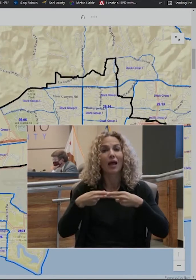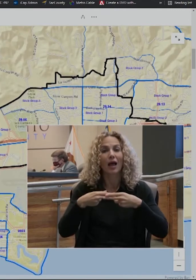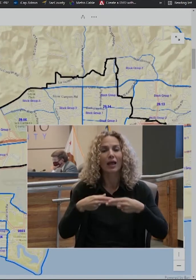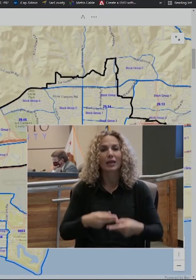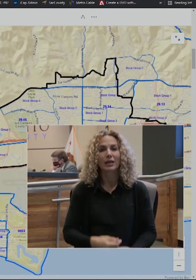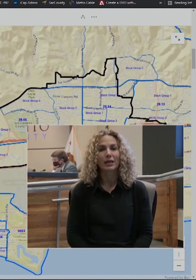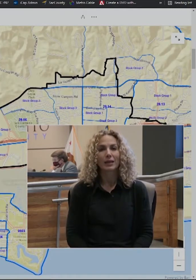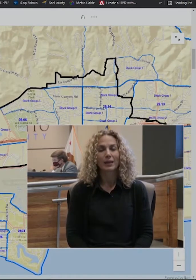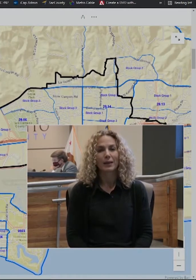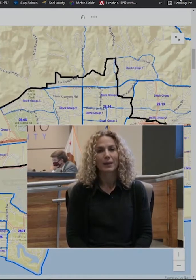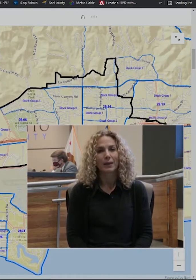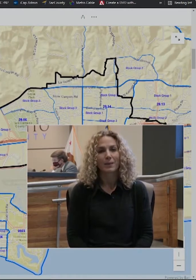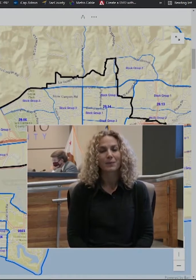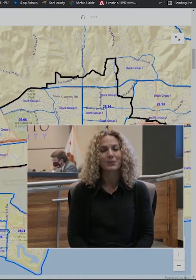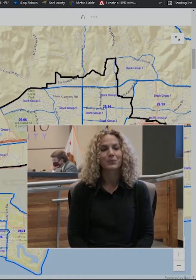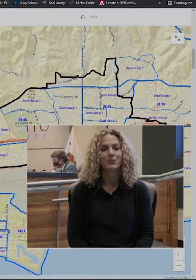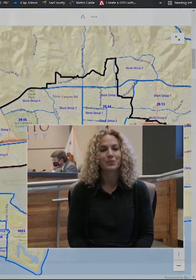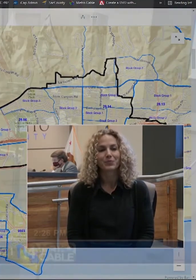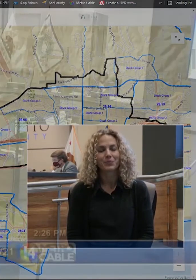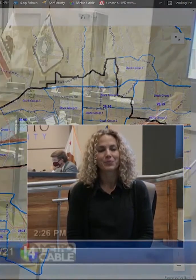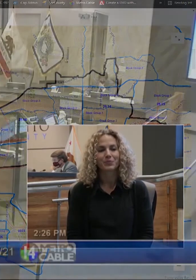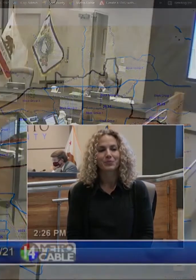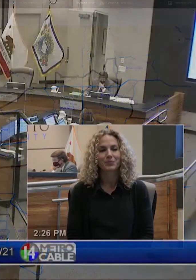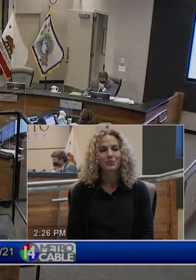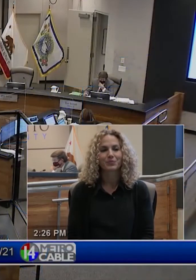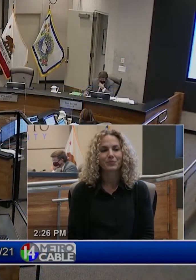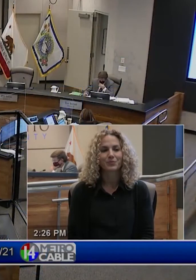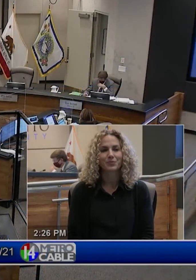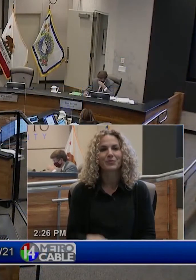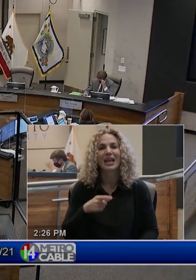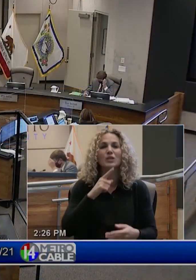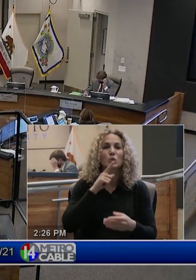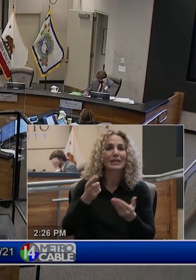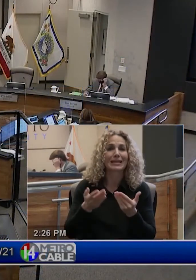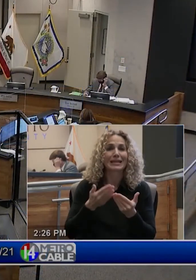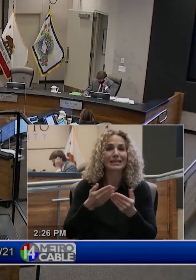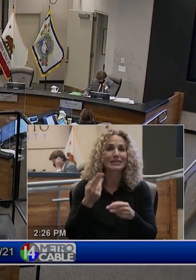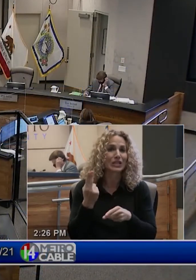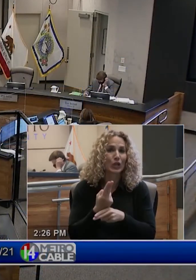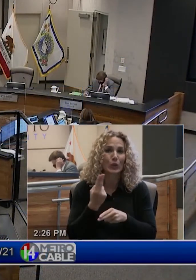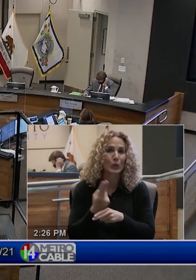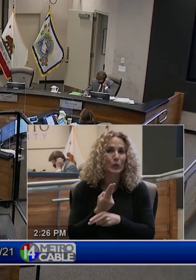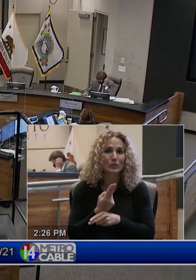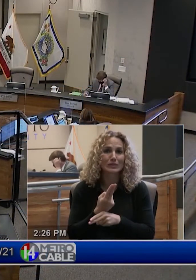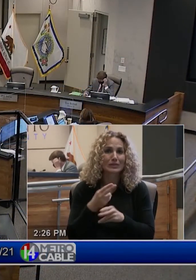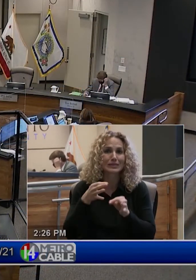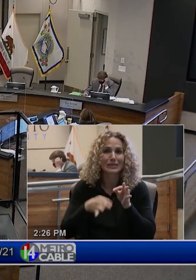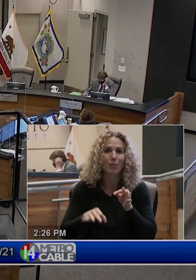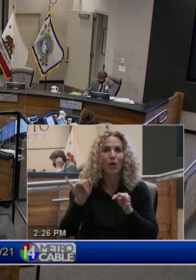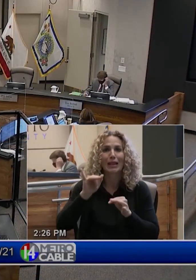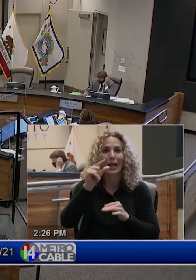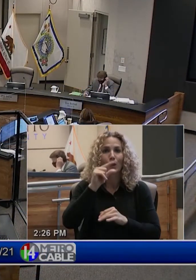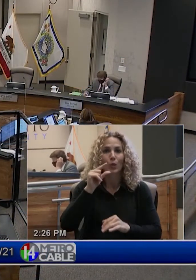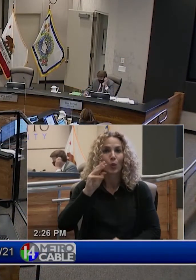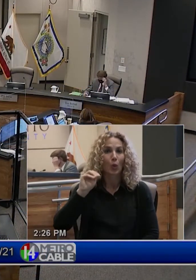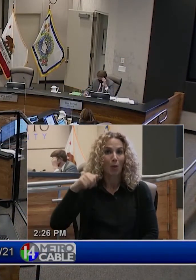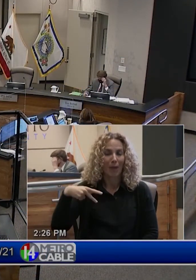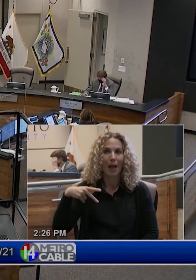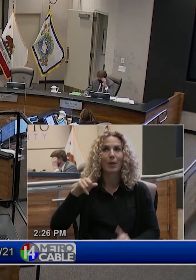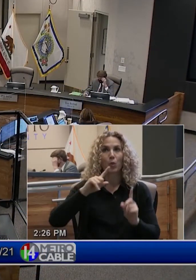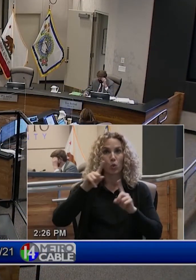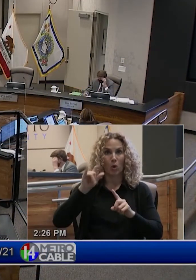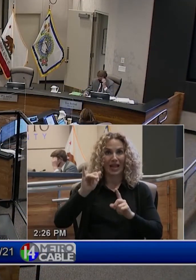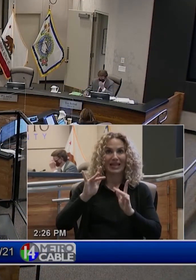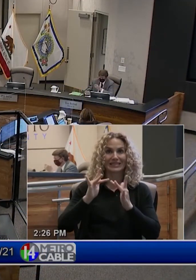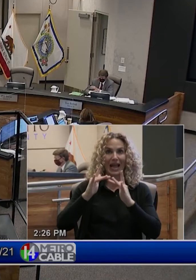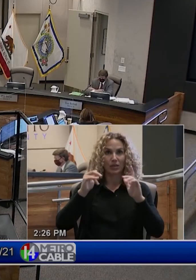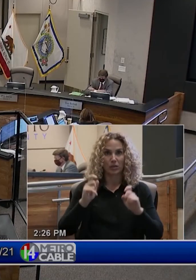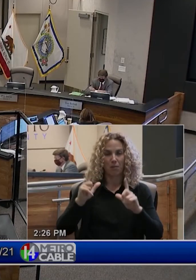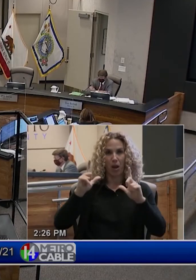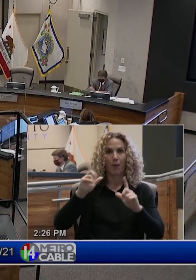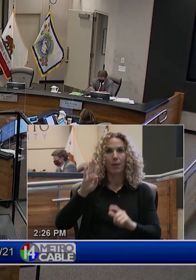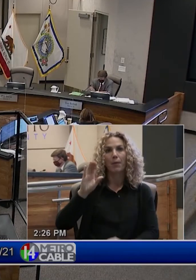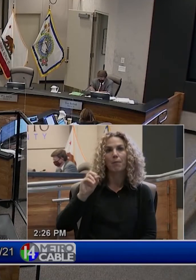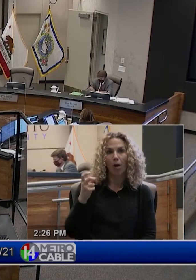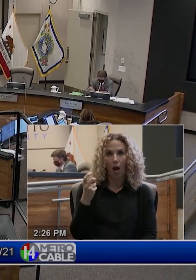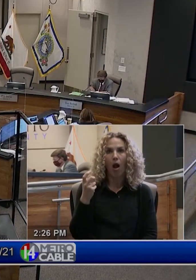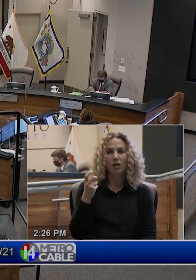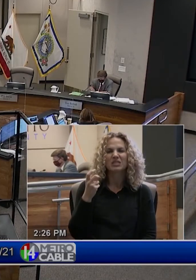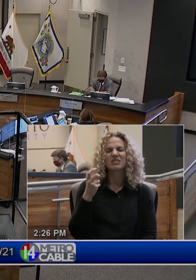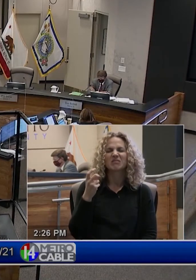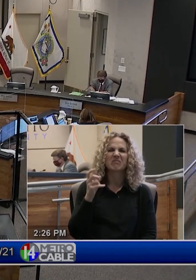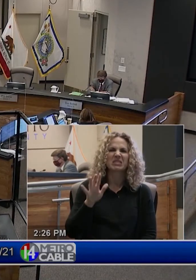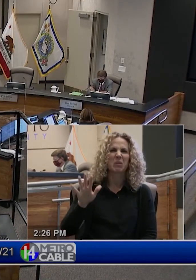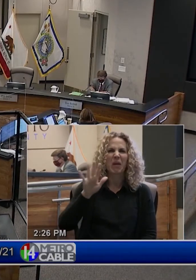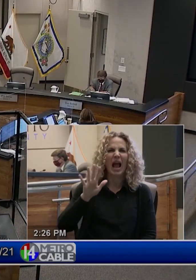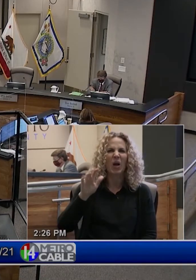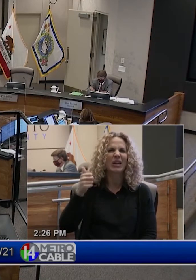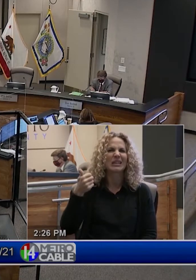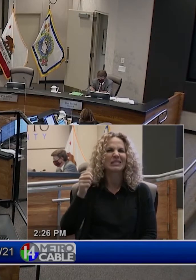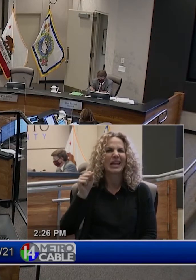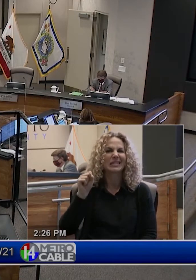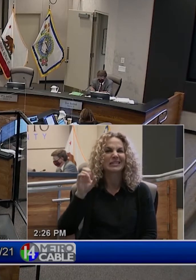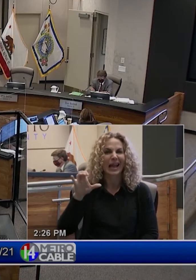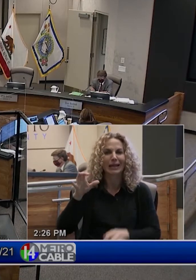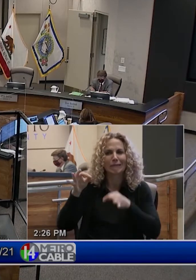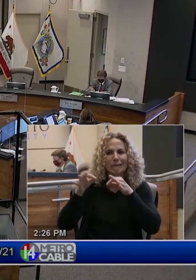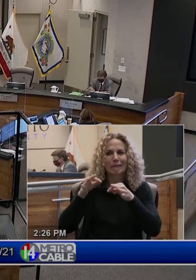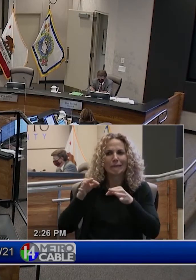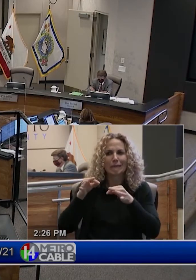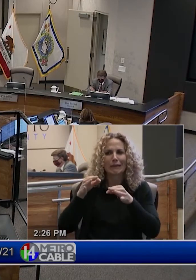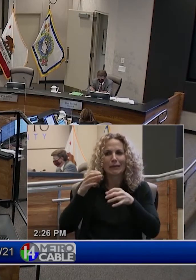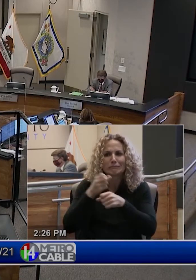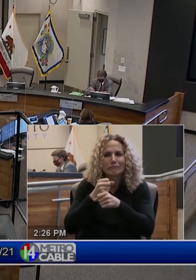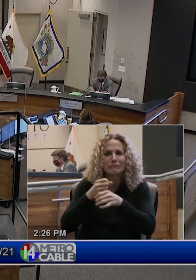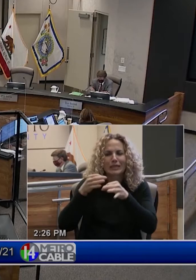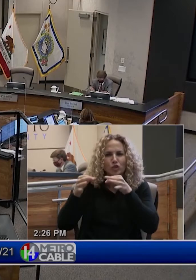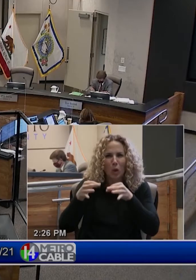LANGUAGE SPOKEN AT HOME. THIS IS IS JUST EASY TO USE AS